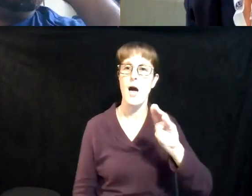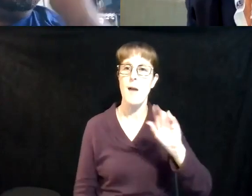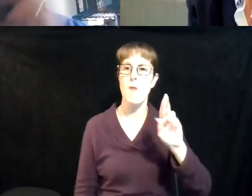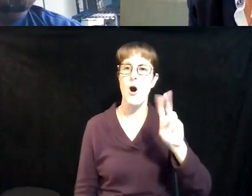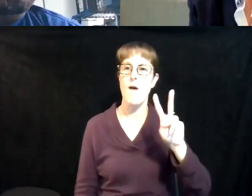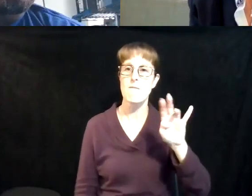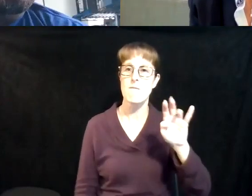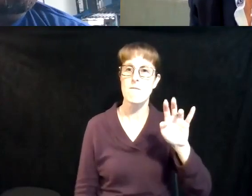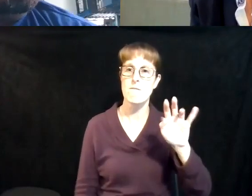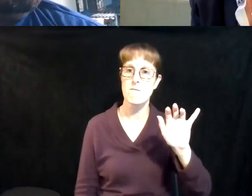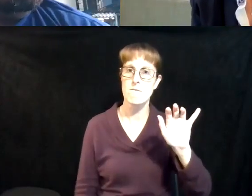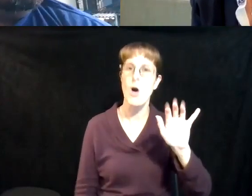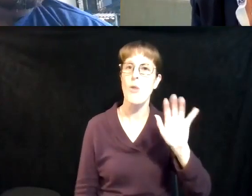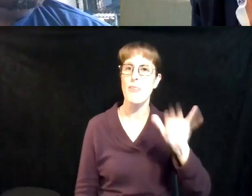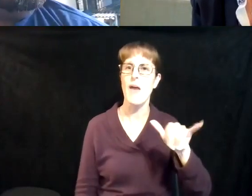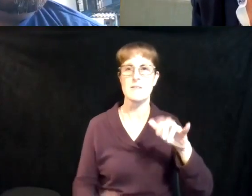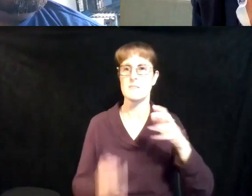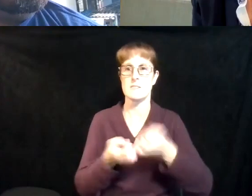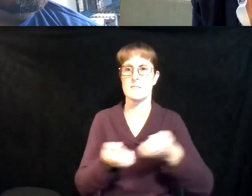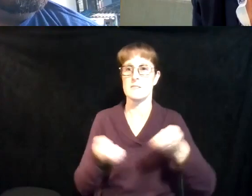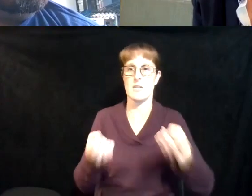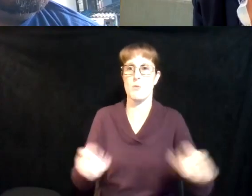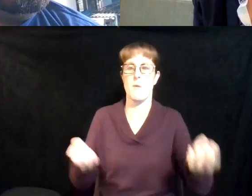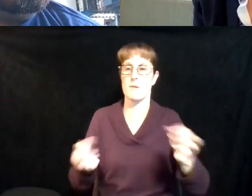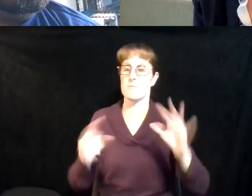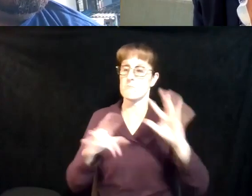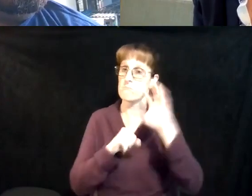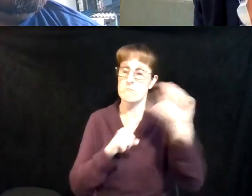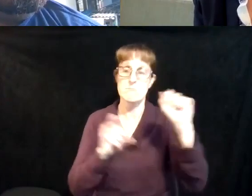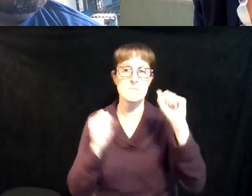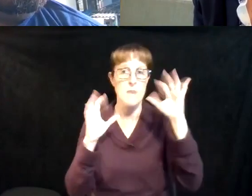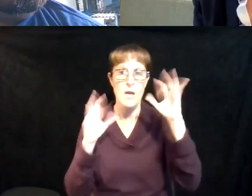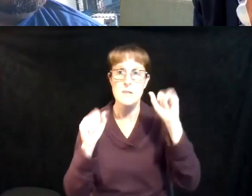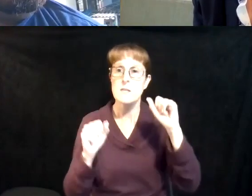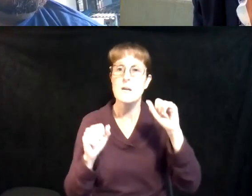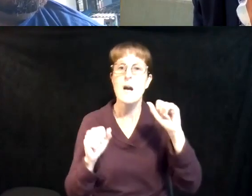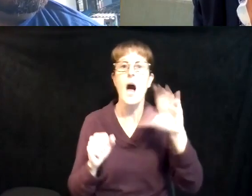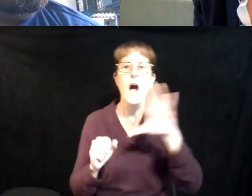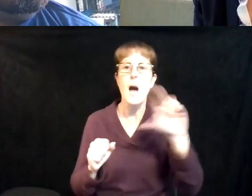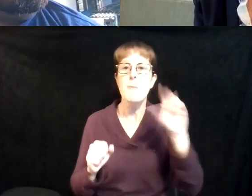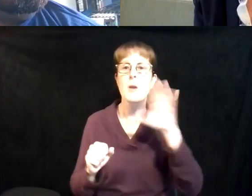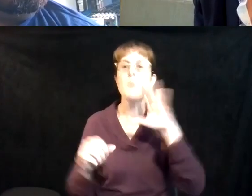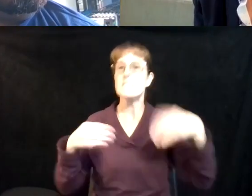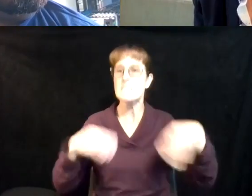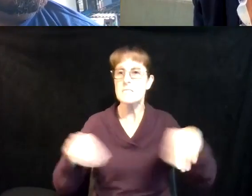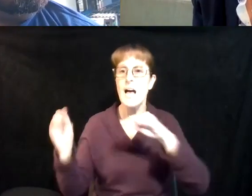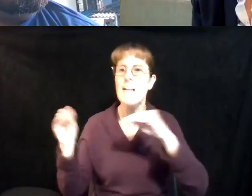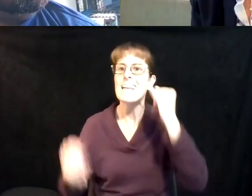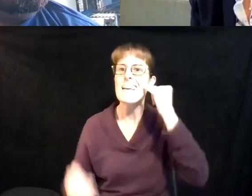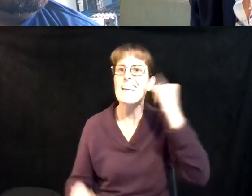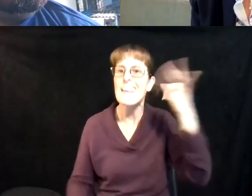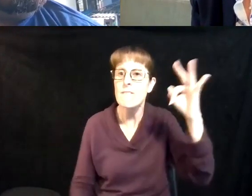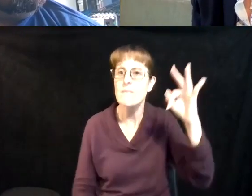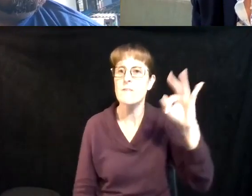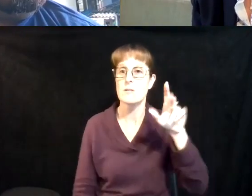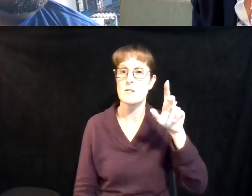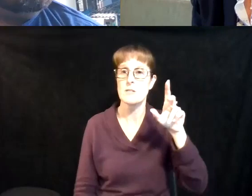is such a responsible company that it will sell these items only when they had been prescribed by physicians and other professionals.